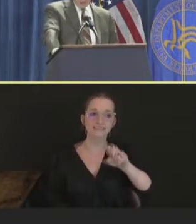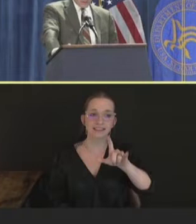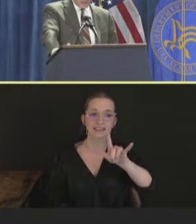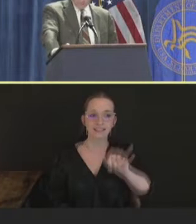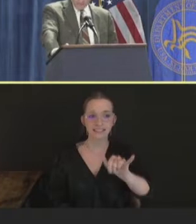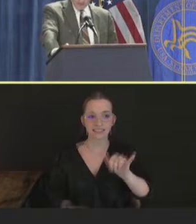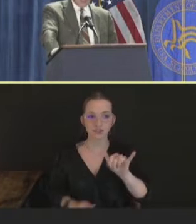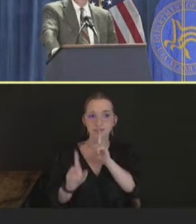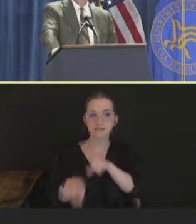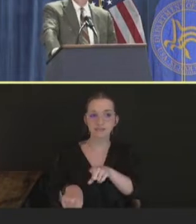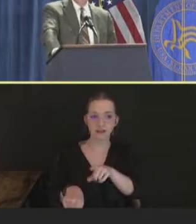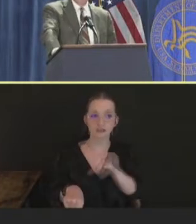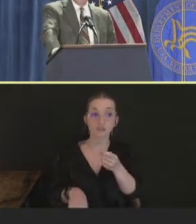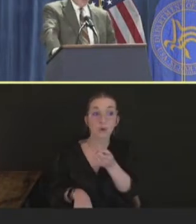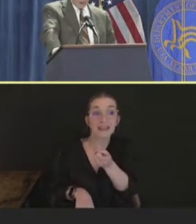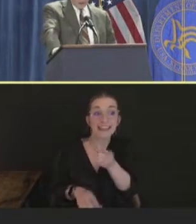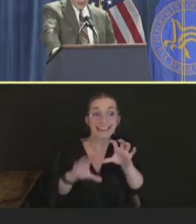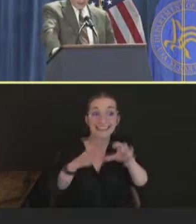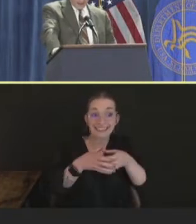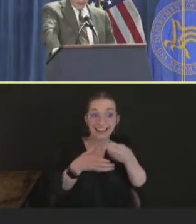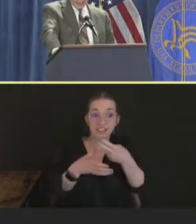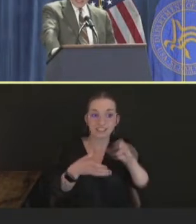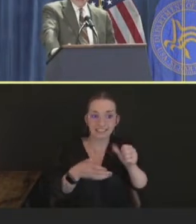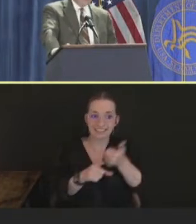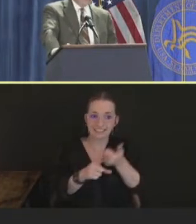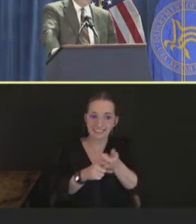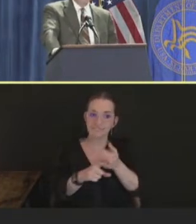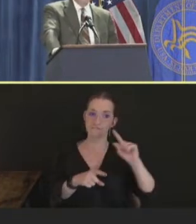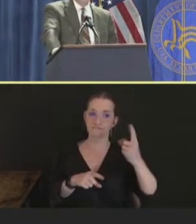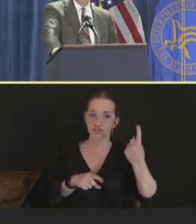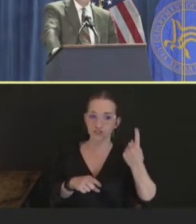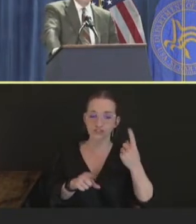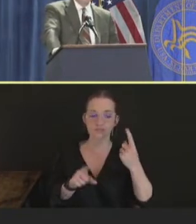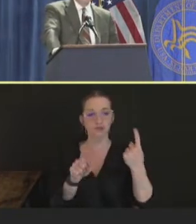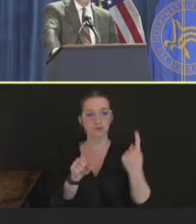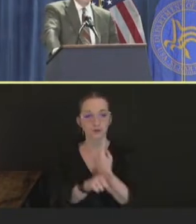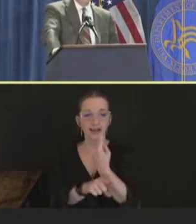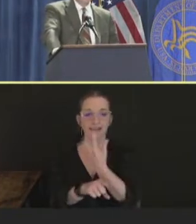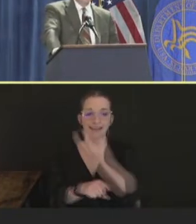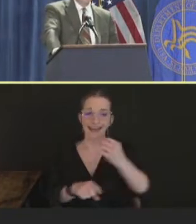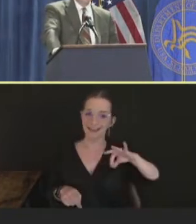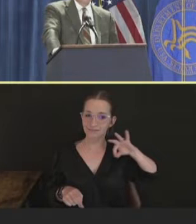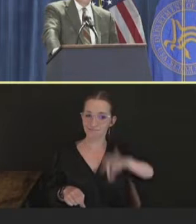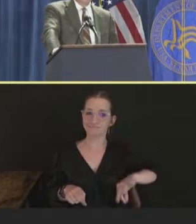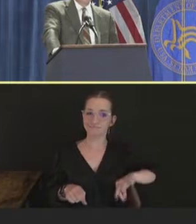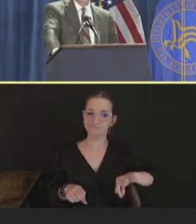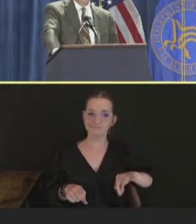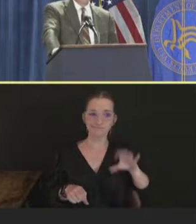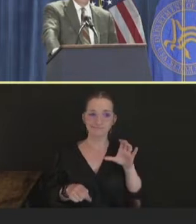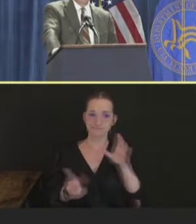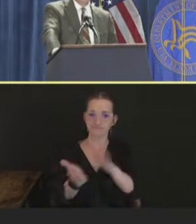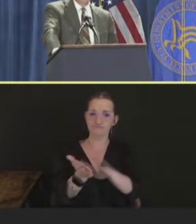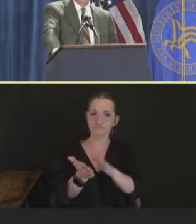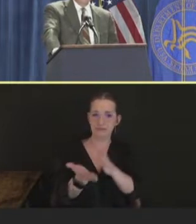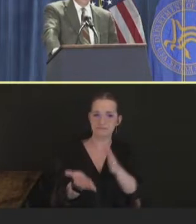This is fairly self-explanatory but emphasizes the fact that whoever gets your message out